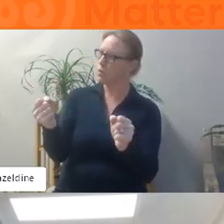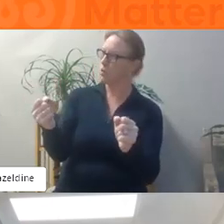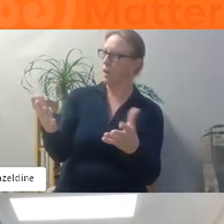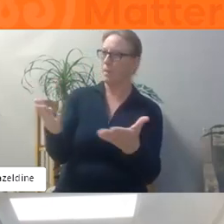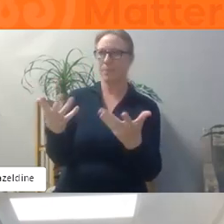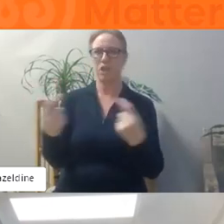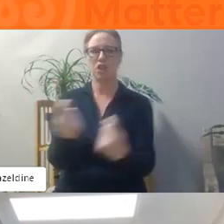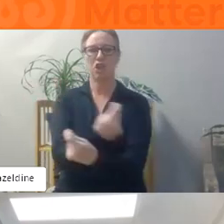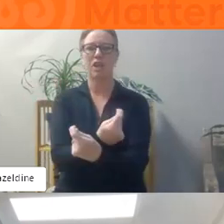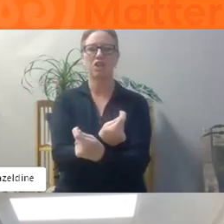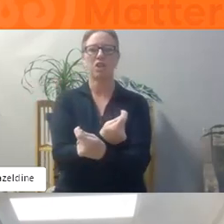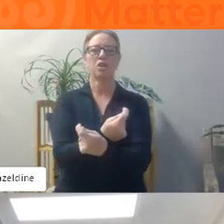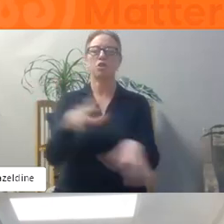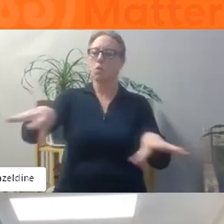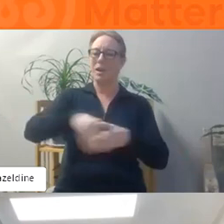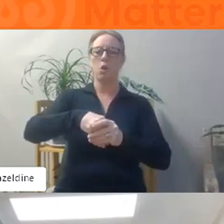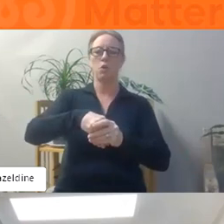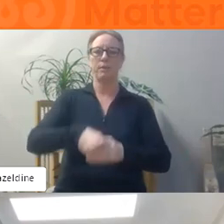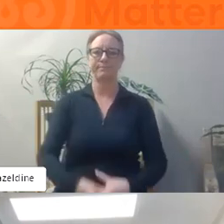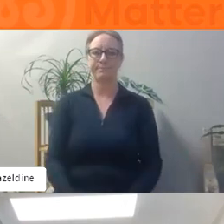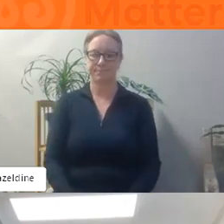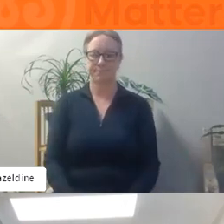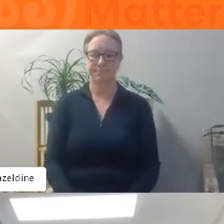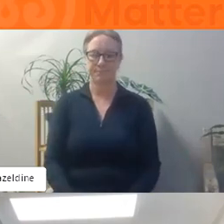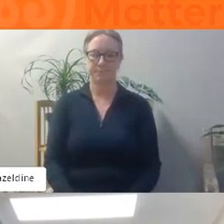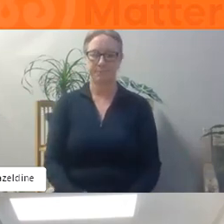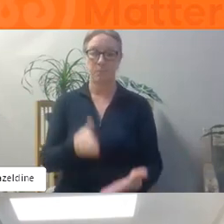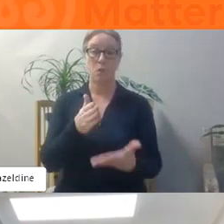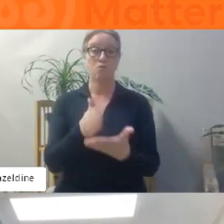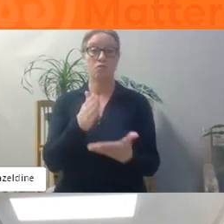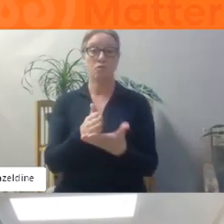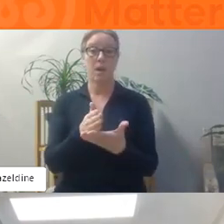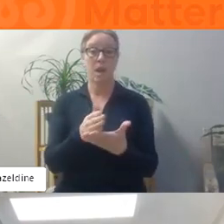epistemic inclusion. As Roger Slee noted in his UNESCO monitoring